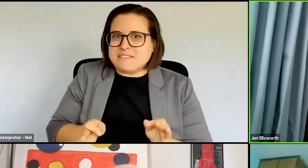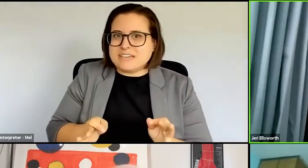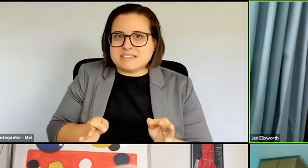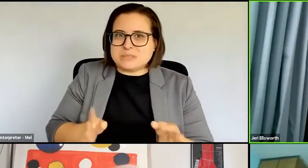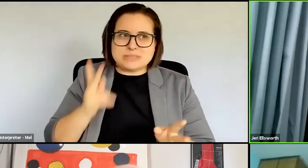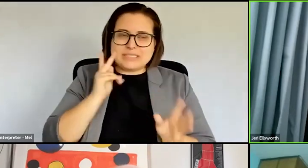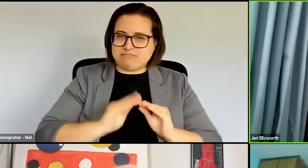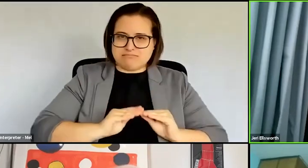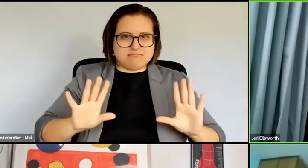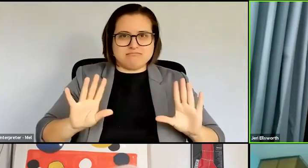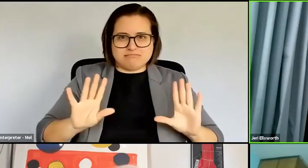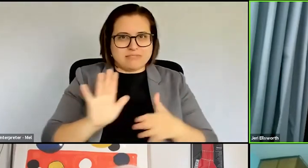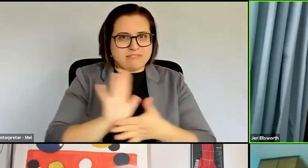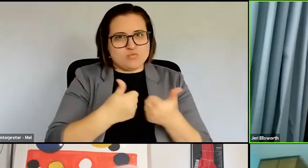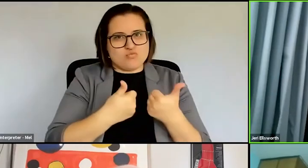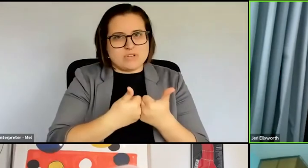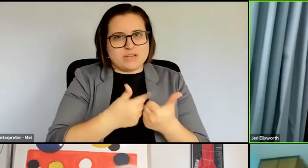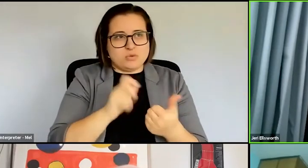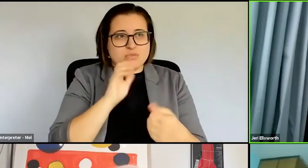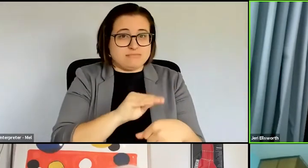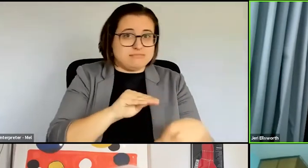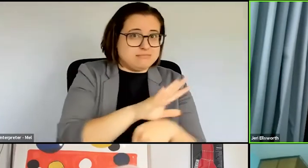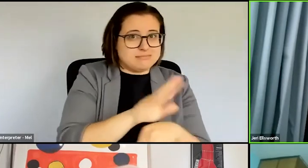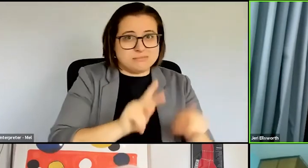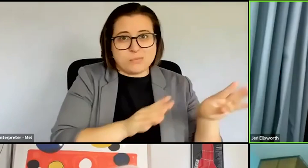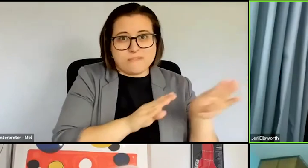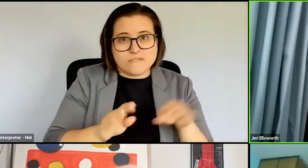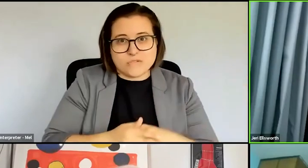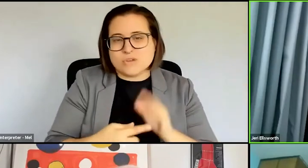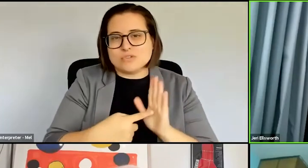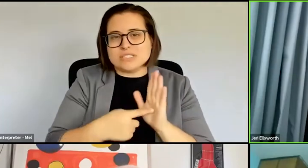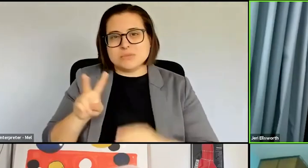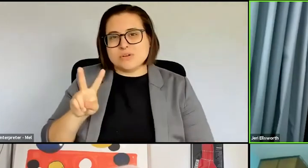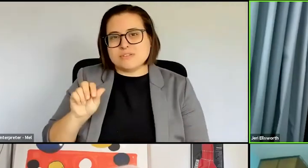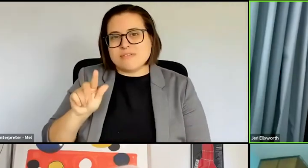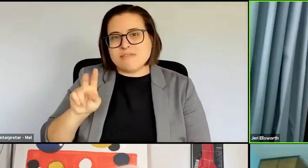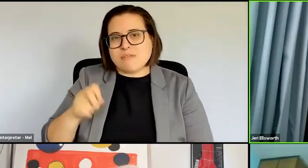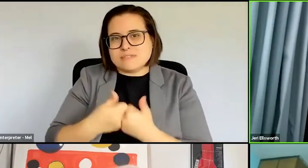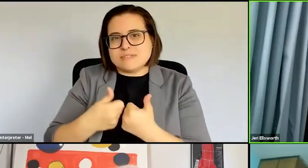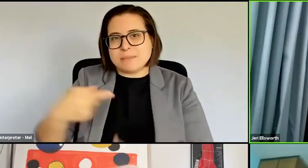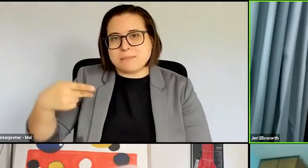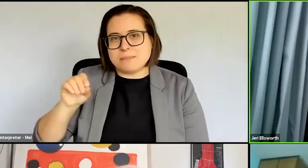affect people's behavior for instance, the valve game portal when I was working there,